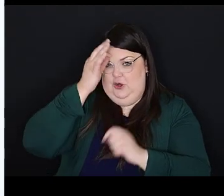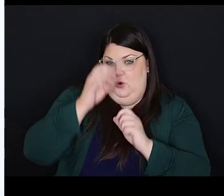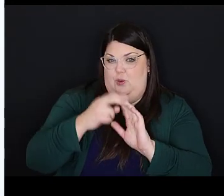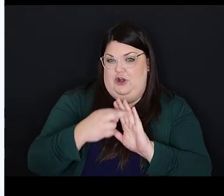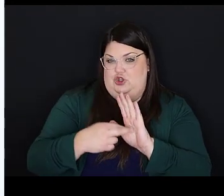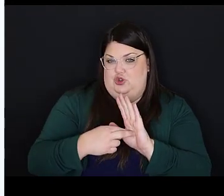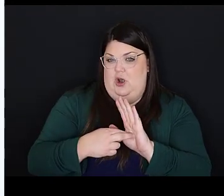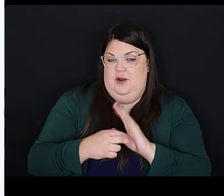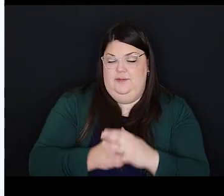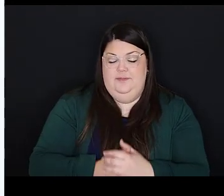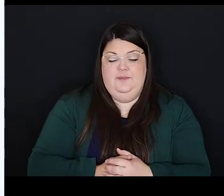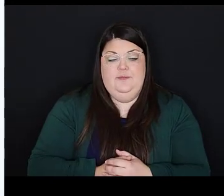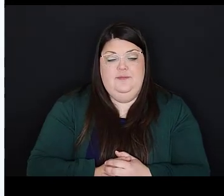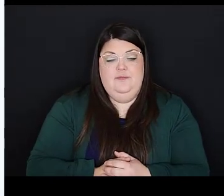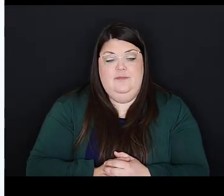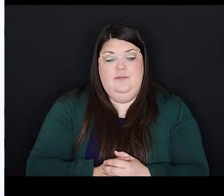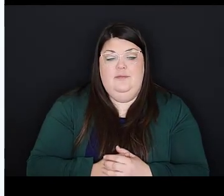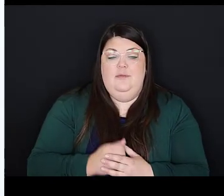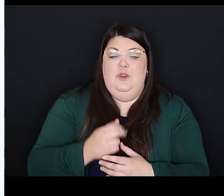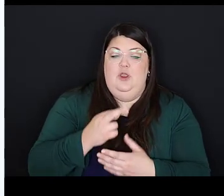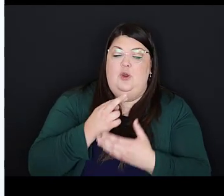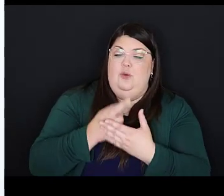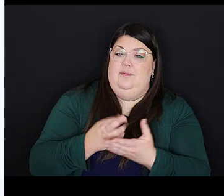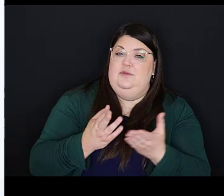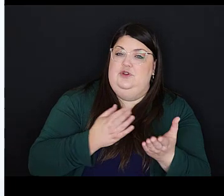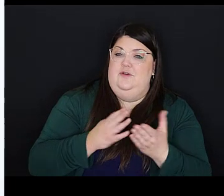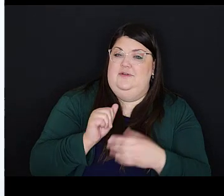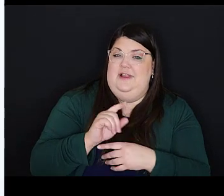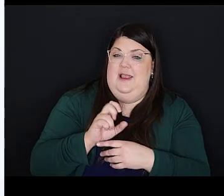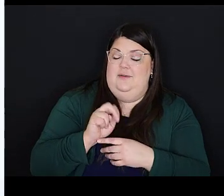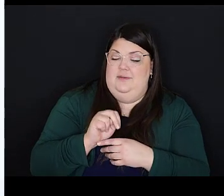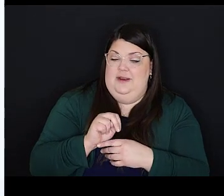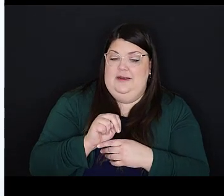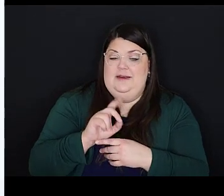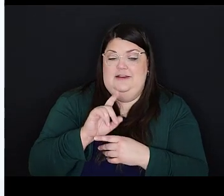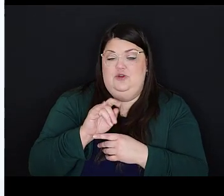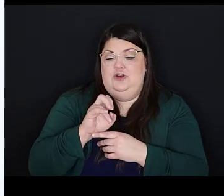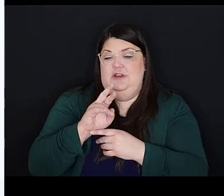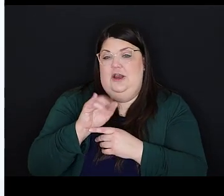Rehabilitation Services Administration (RSA) Discretionary Grant Information.